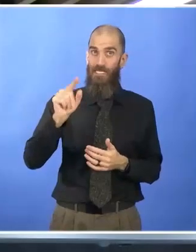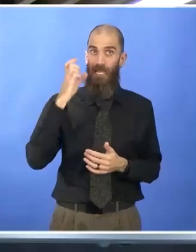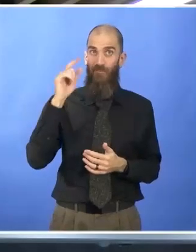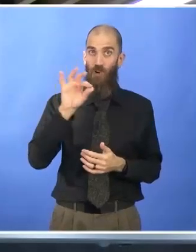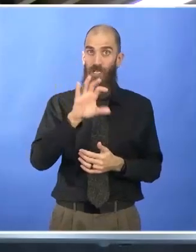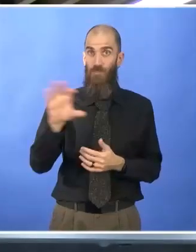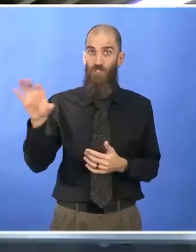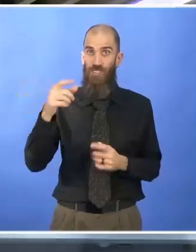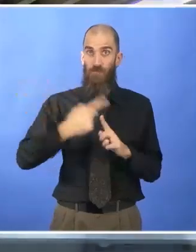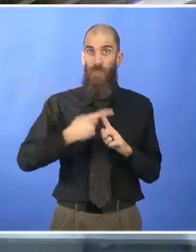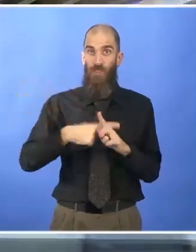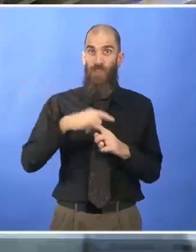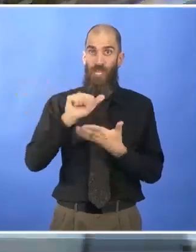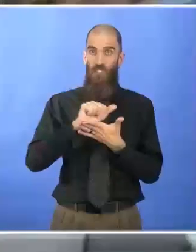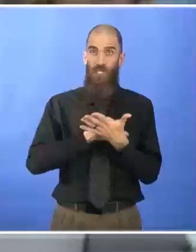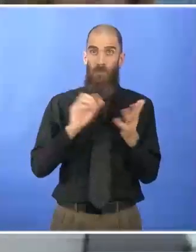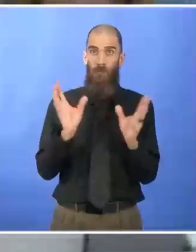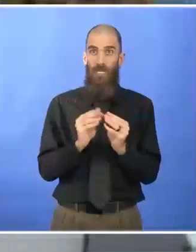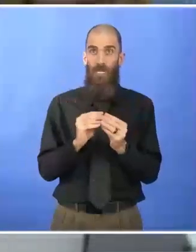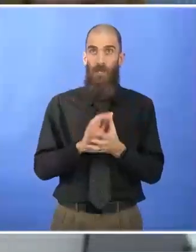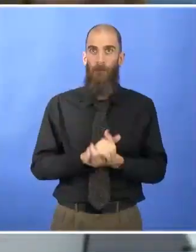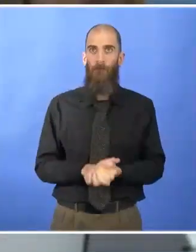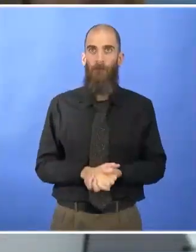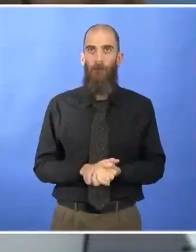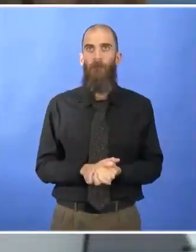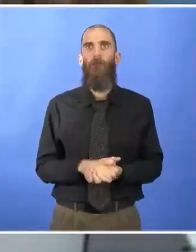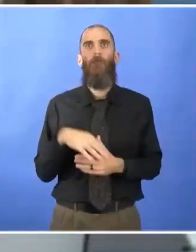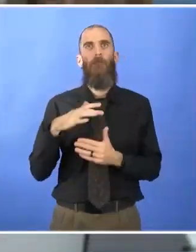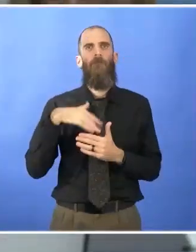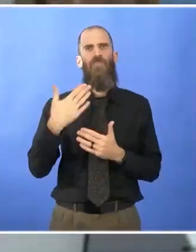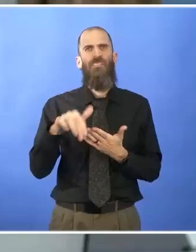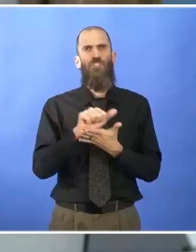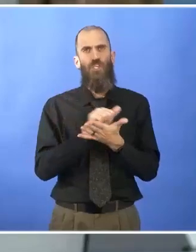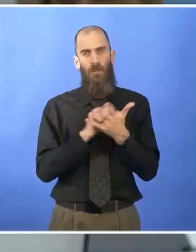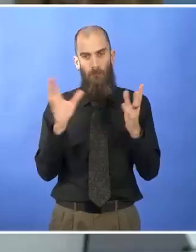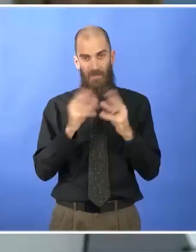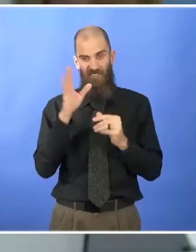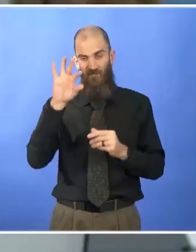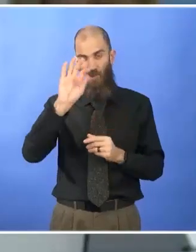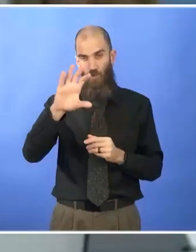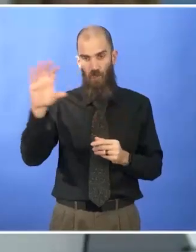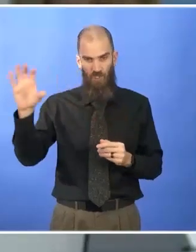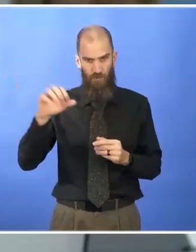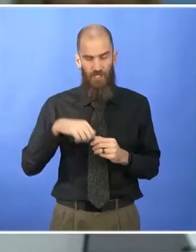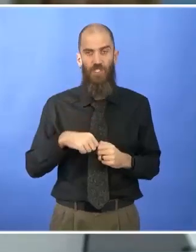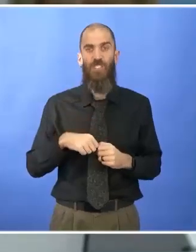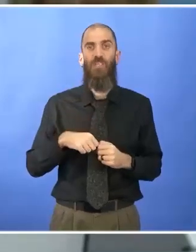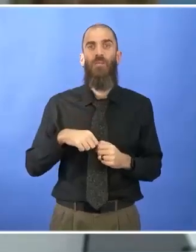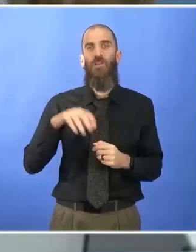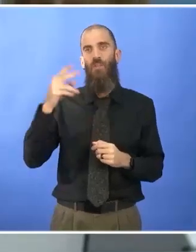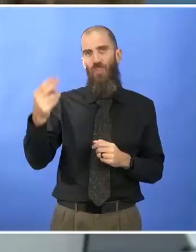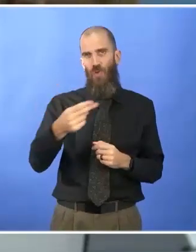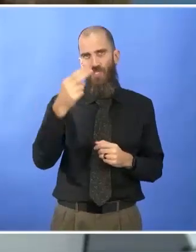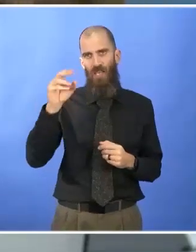THE NEXT AGENDA MEETING OF THE FEDERAL COMMUNICATION'S COMMISSION IS THURSDAY, OCTOBER 27, 2022.